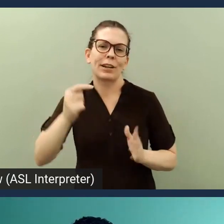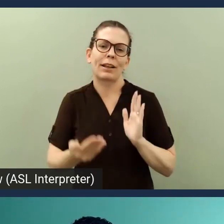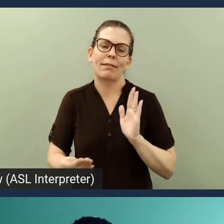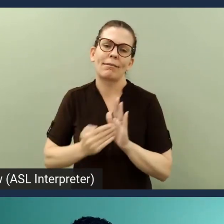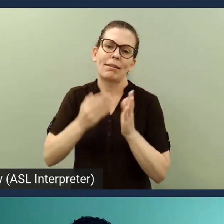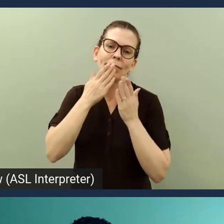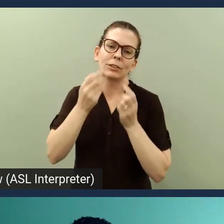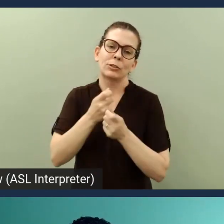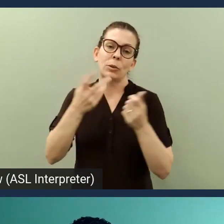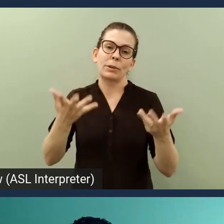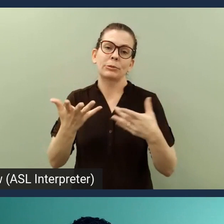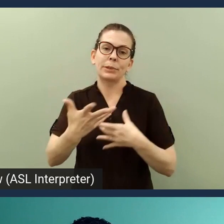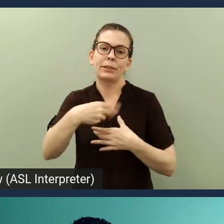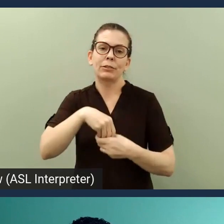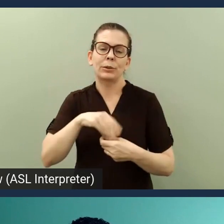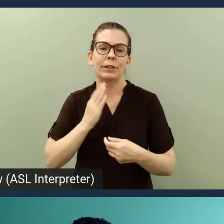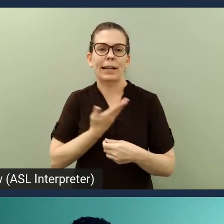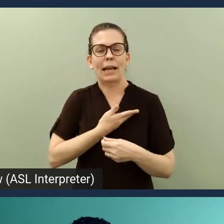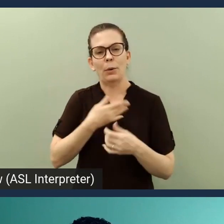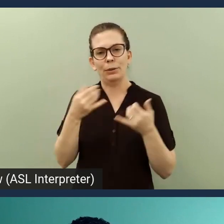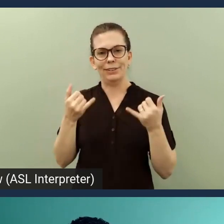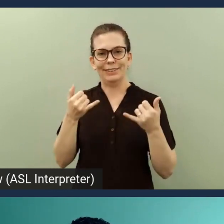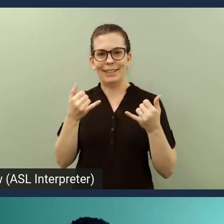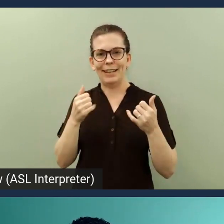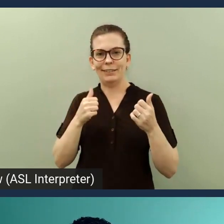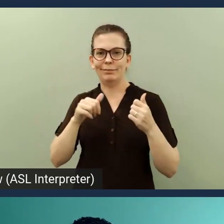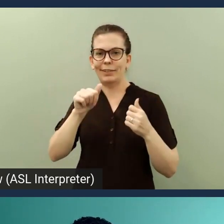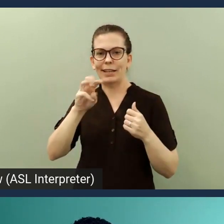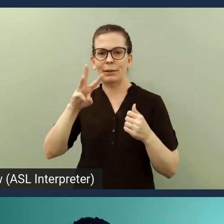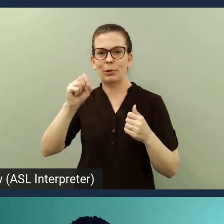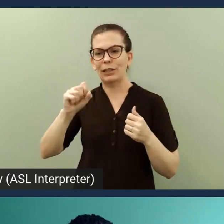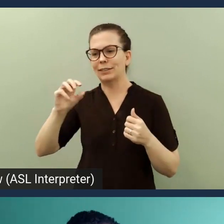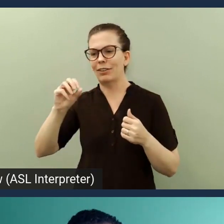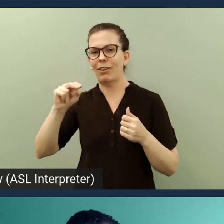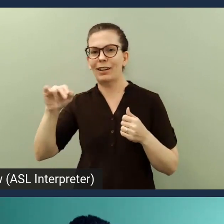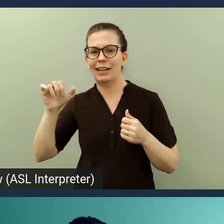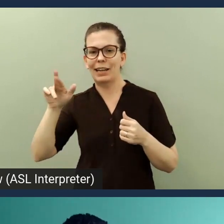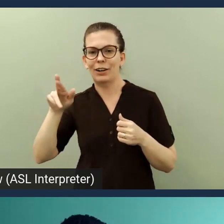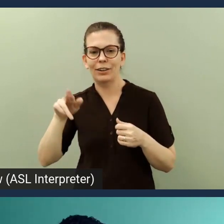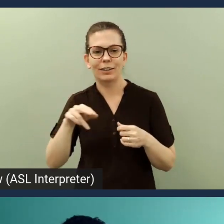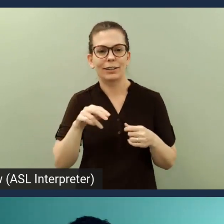for being part of today's AWS on the Air. We learned a lot, so. - Yeah really, thank you for breaking that down for us.